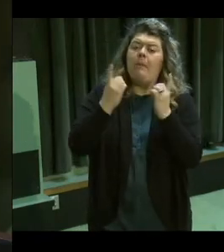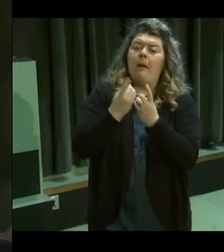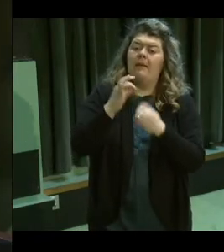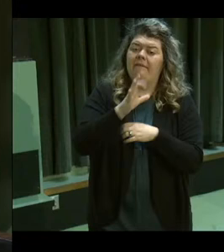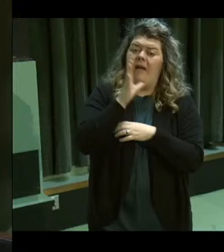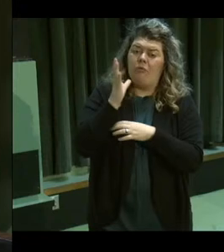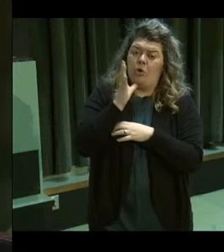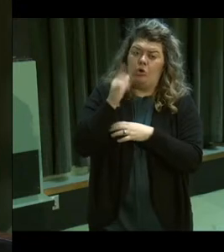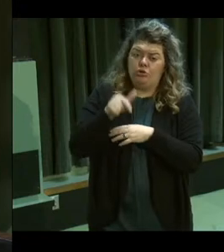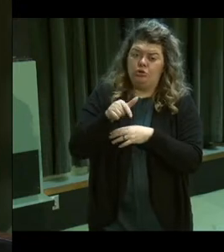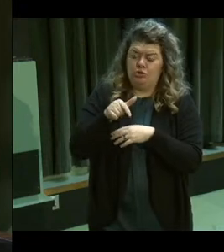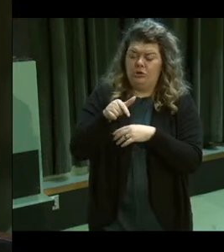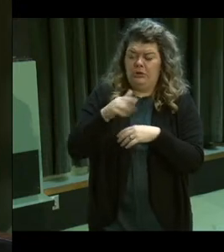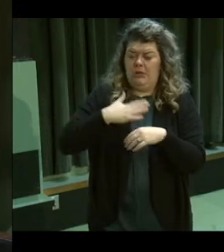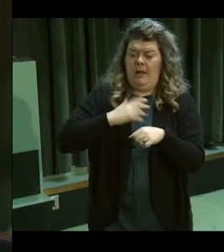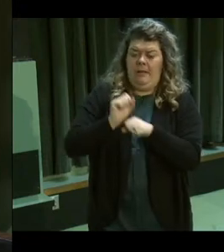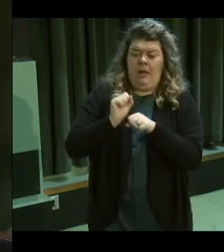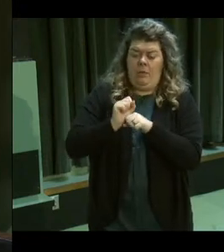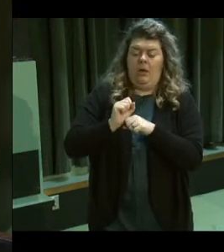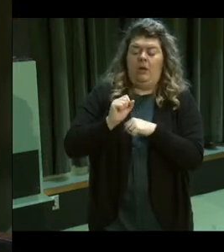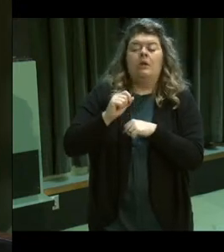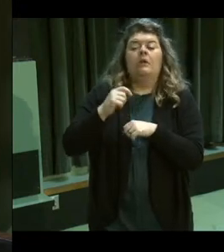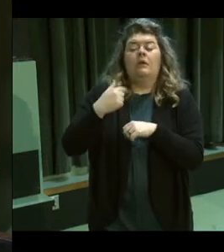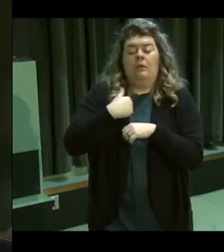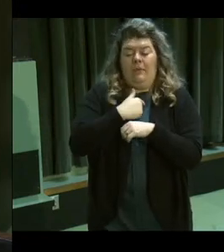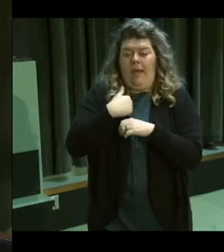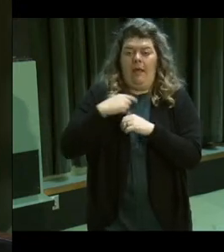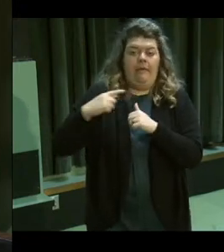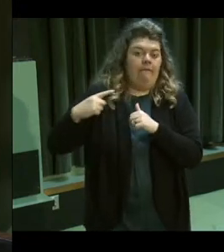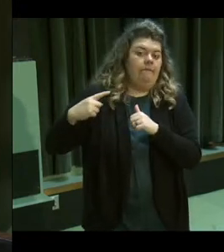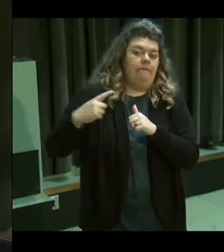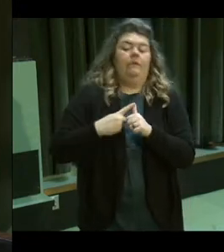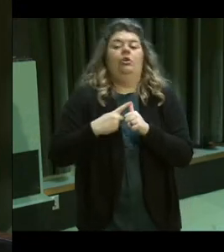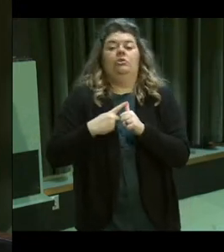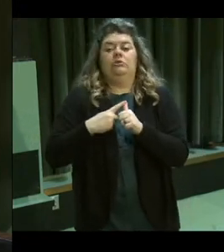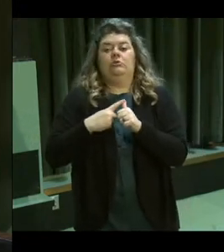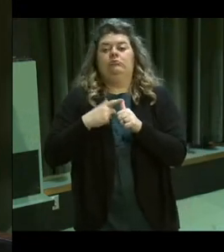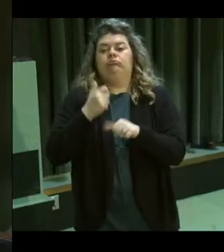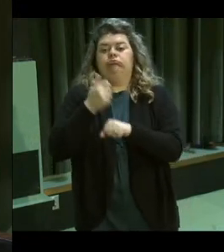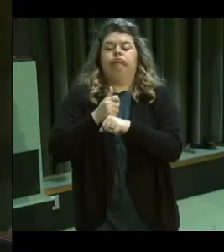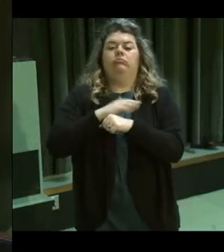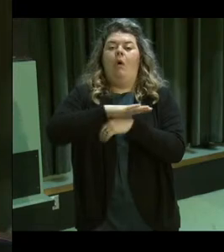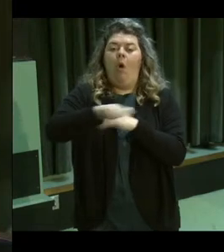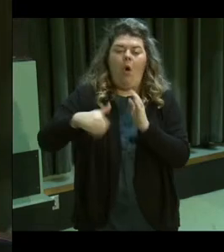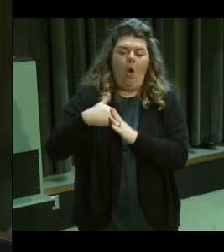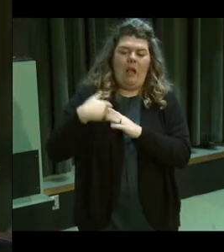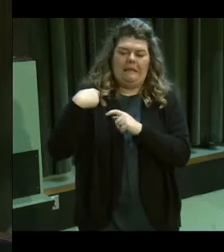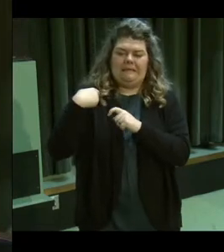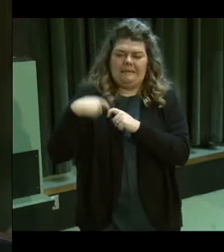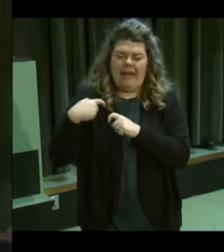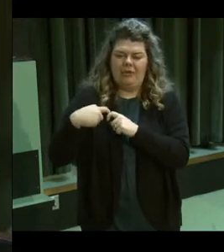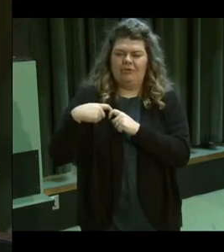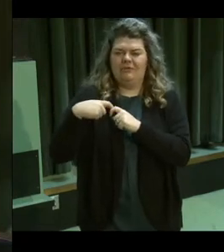at Department of Agriculture,